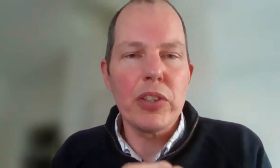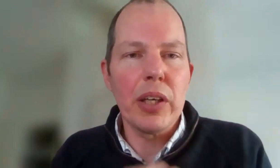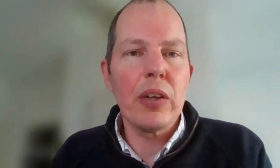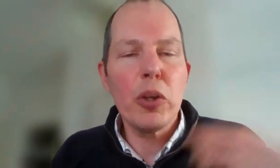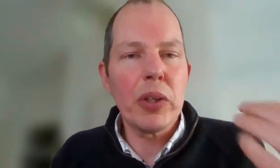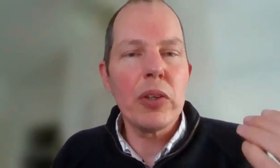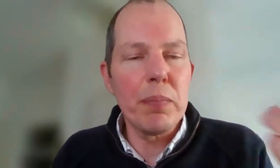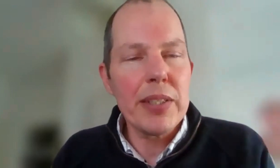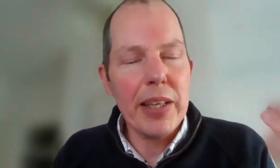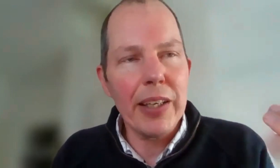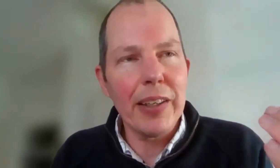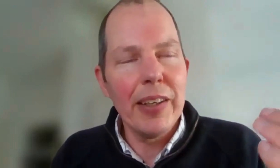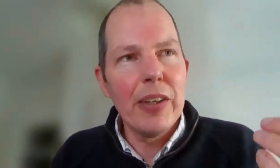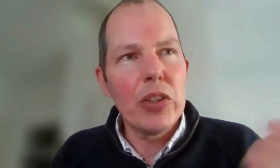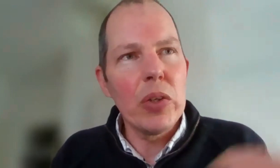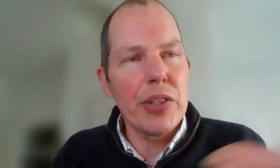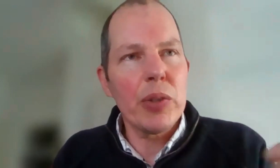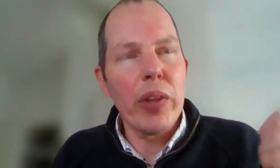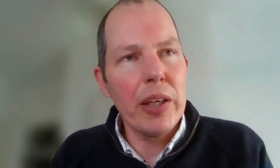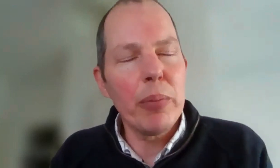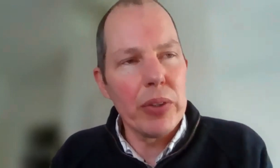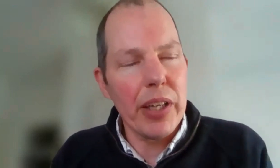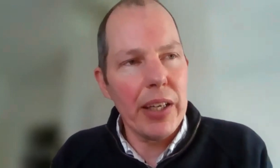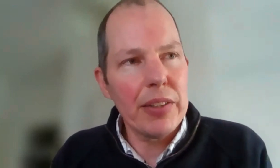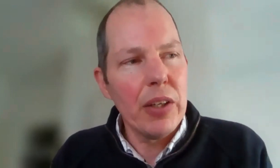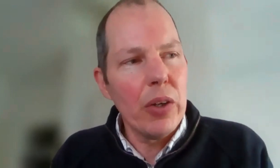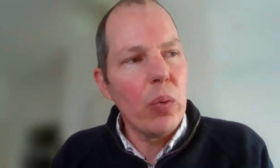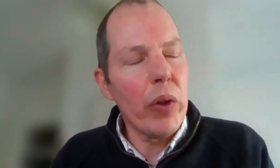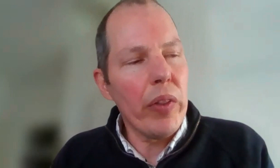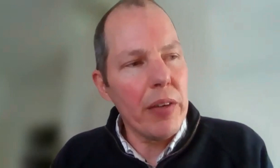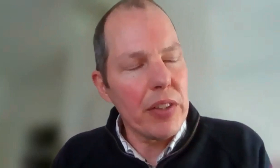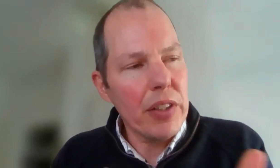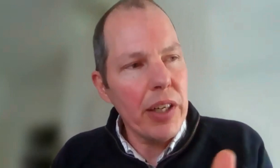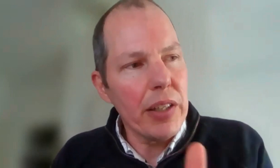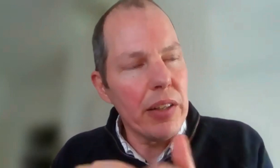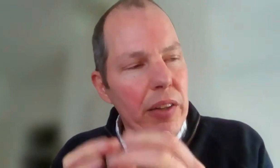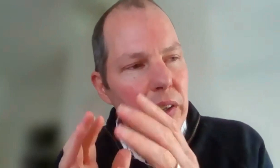as a project. It would be no good be saying you need to do what the Hebrew says when they've decided